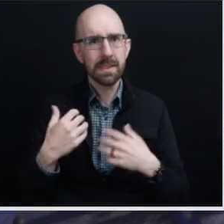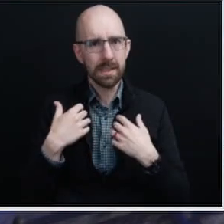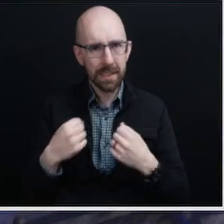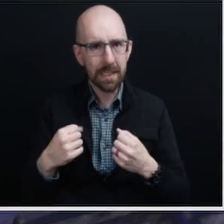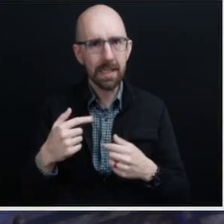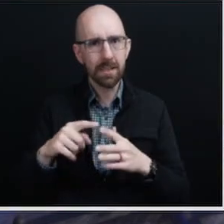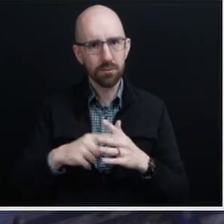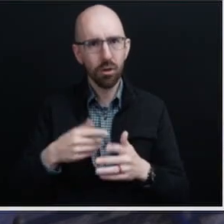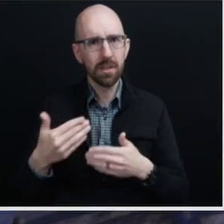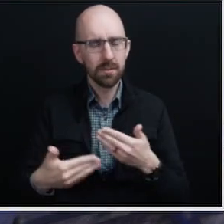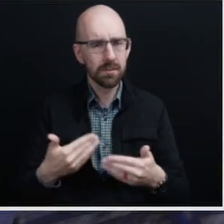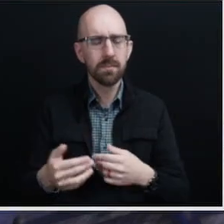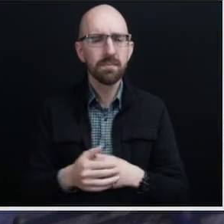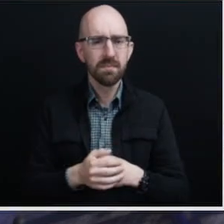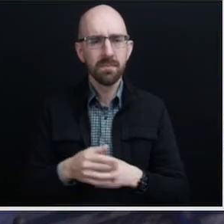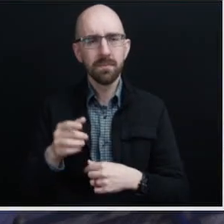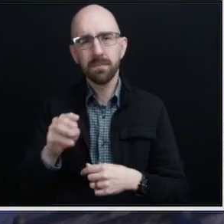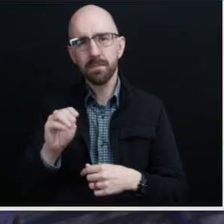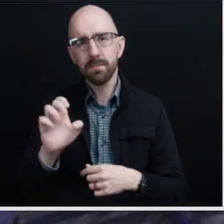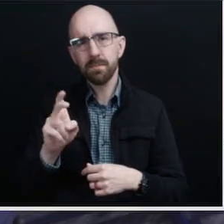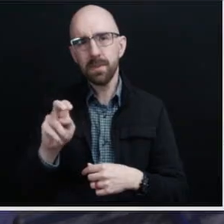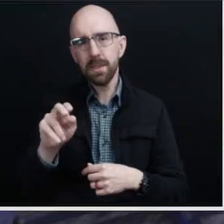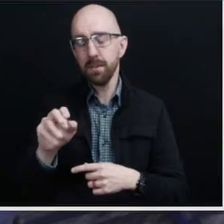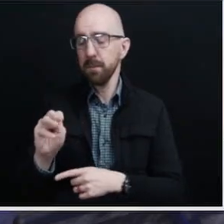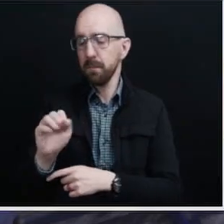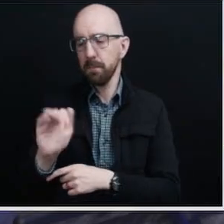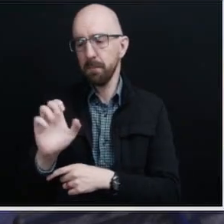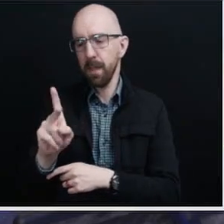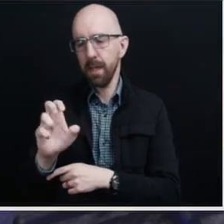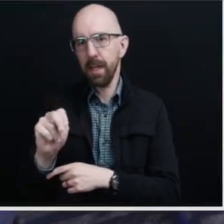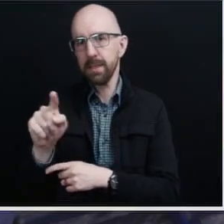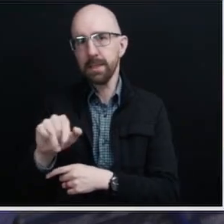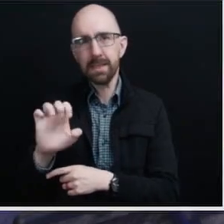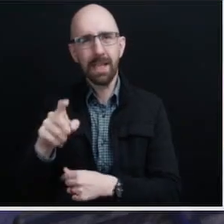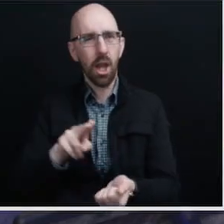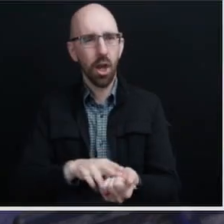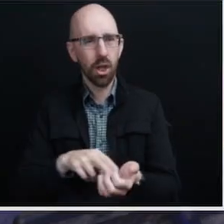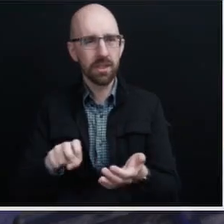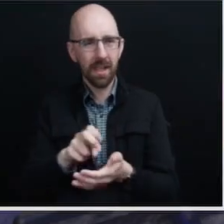as a nurse navigator, you know, many many patients say that the diagnosis is the most overwhelming